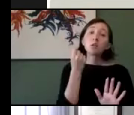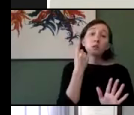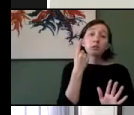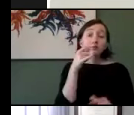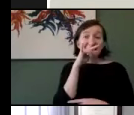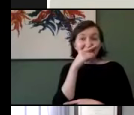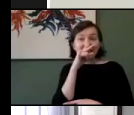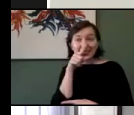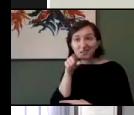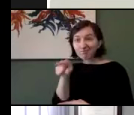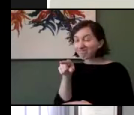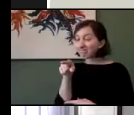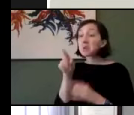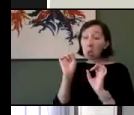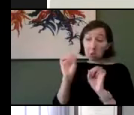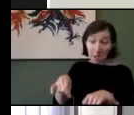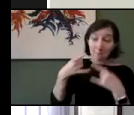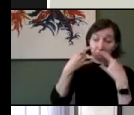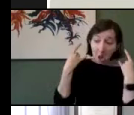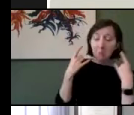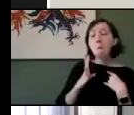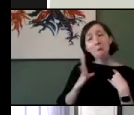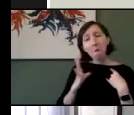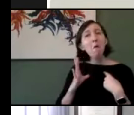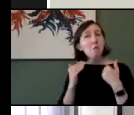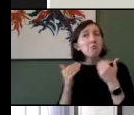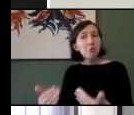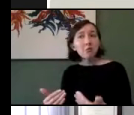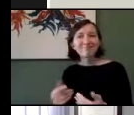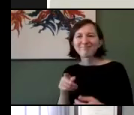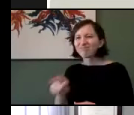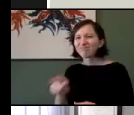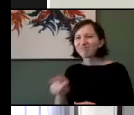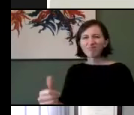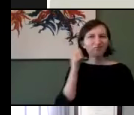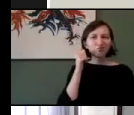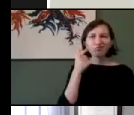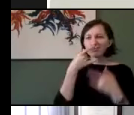So if the child can tolerate a mask then that's a best solution.